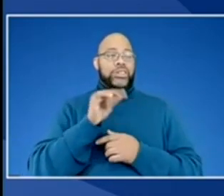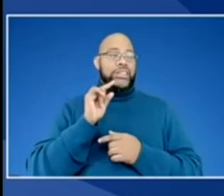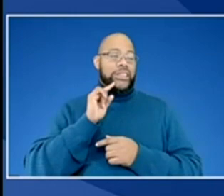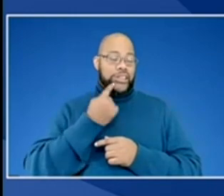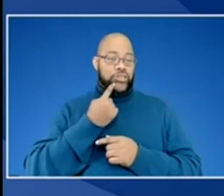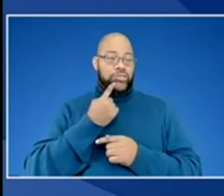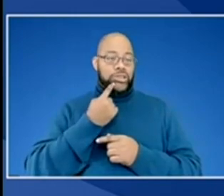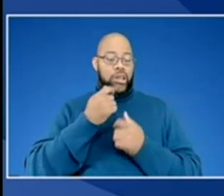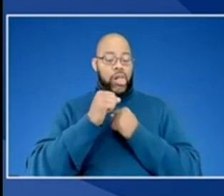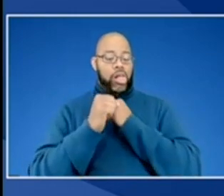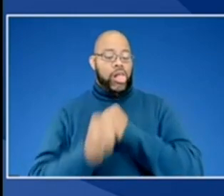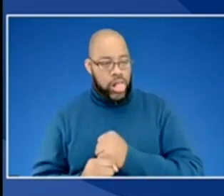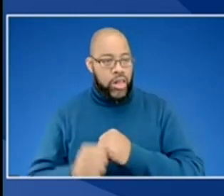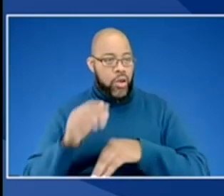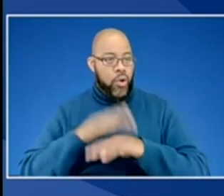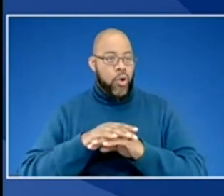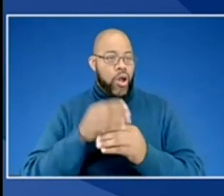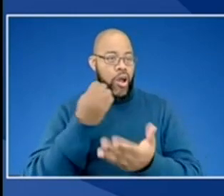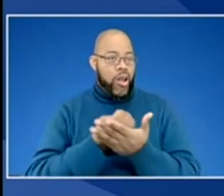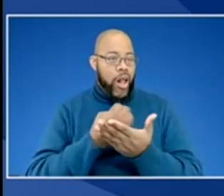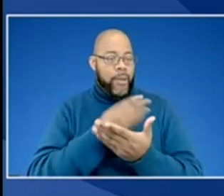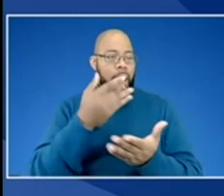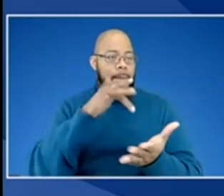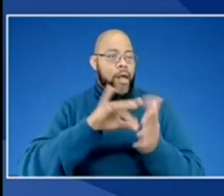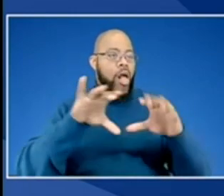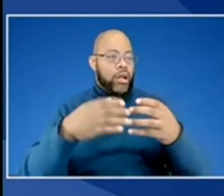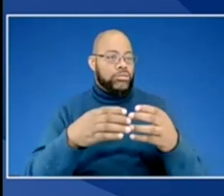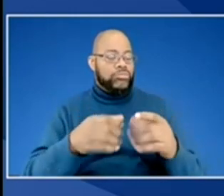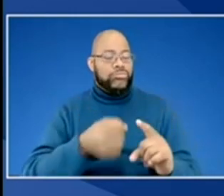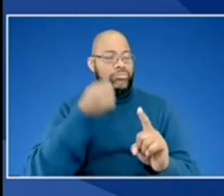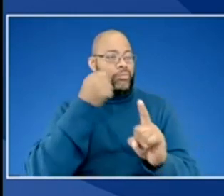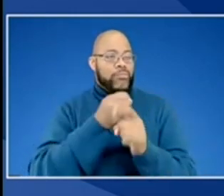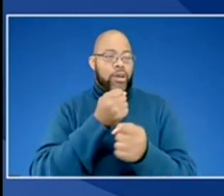and on the middle class. It impacts all of the things that we cited